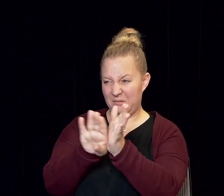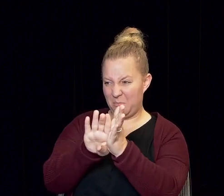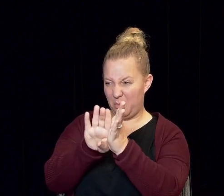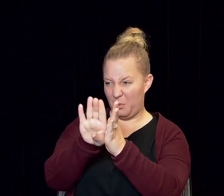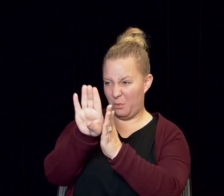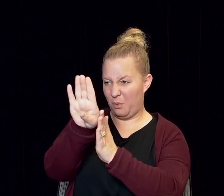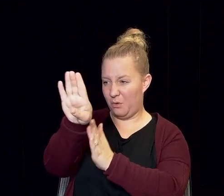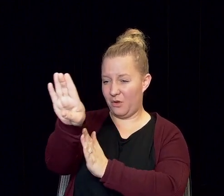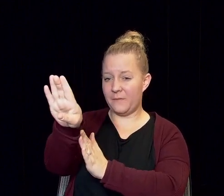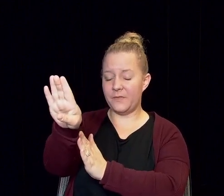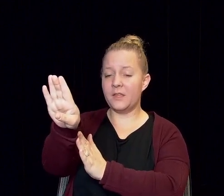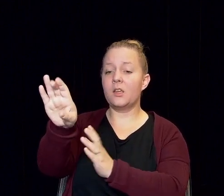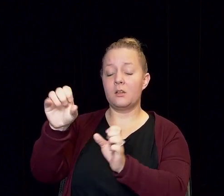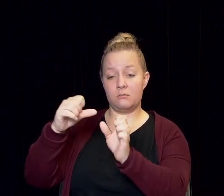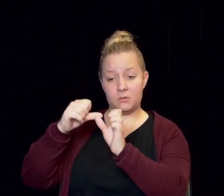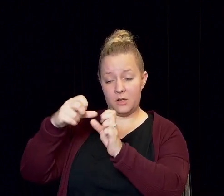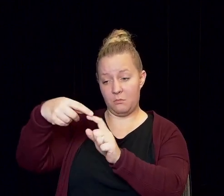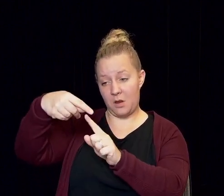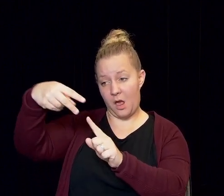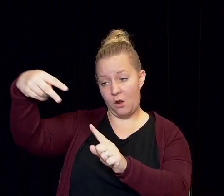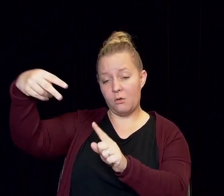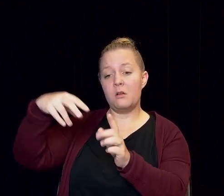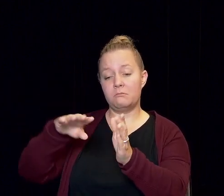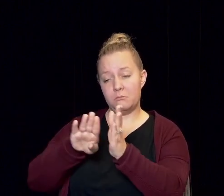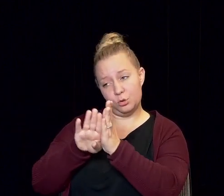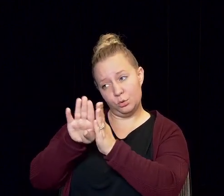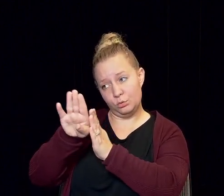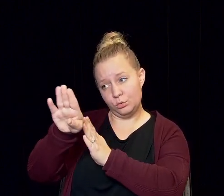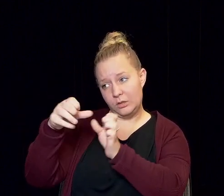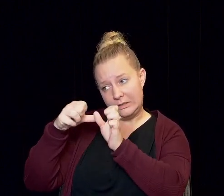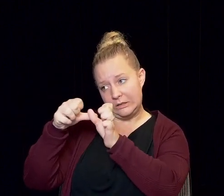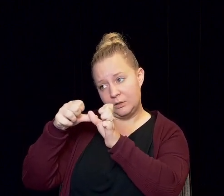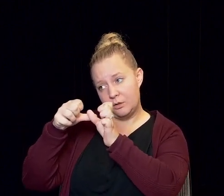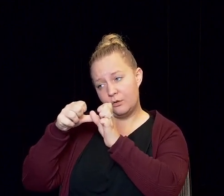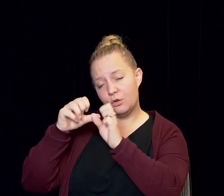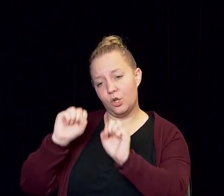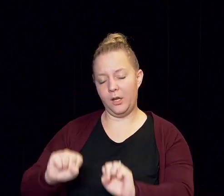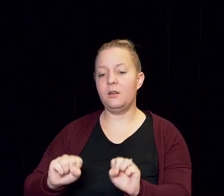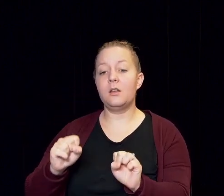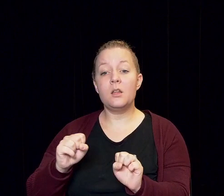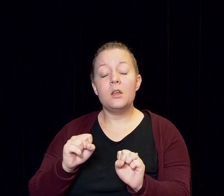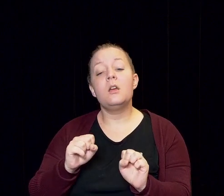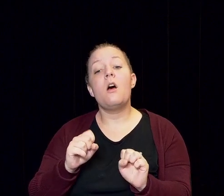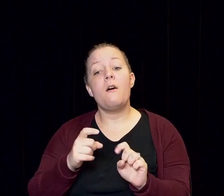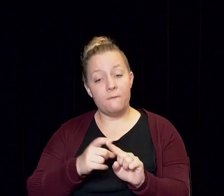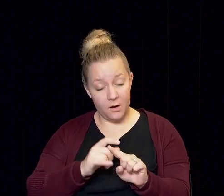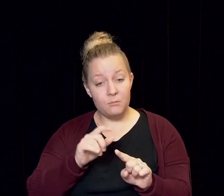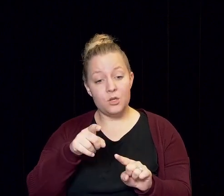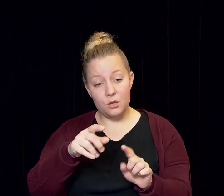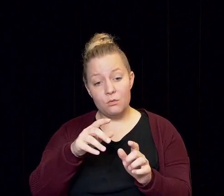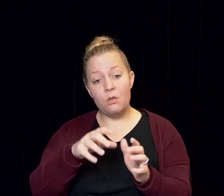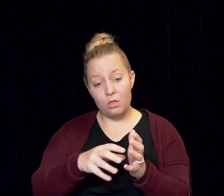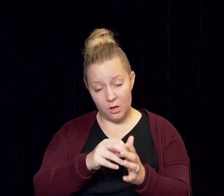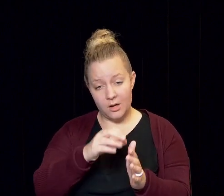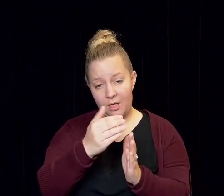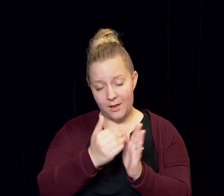keep going and going and going if I wanted. Based on what you learned in Lesson 1-4, you know that